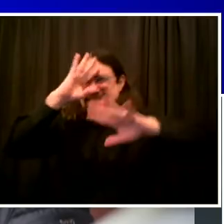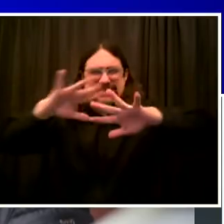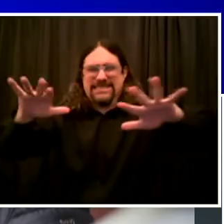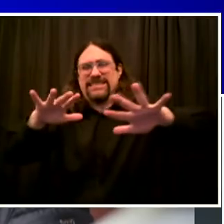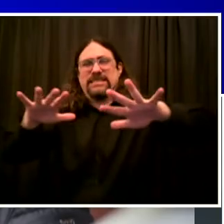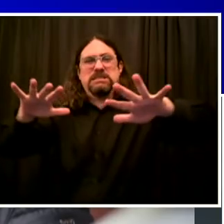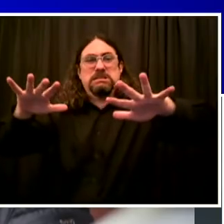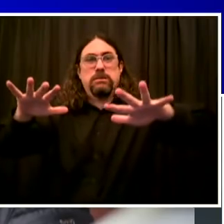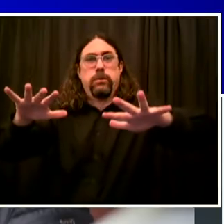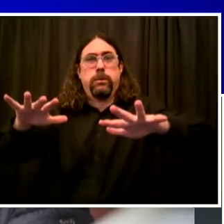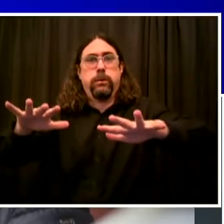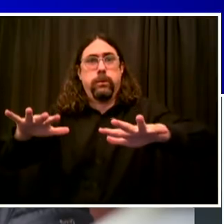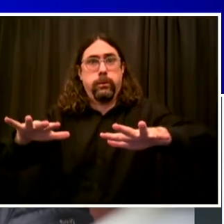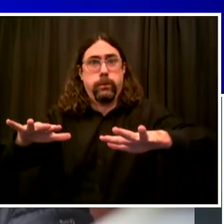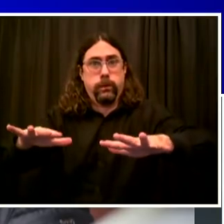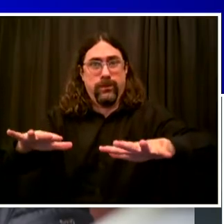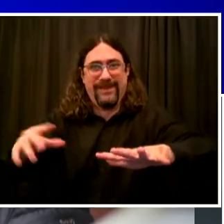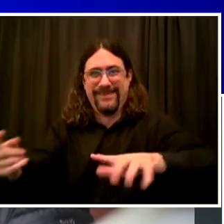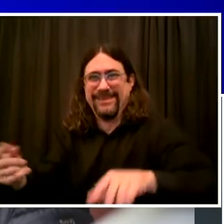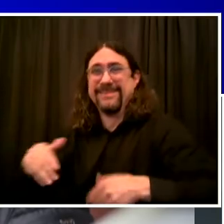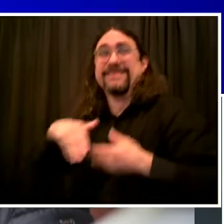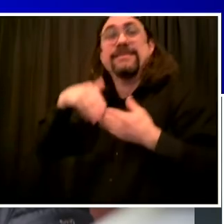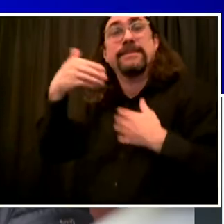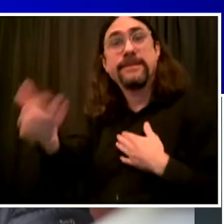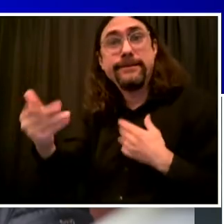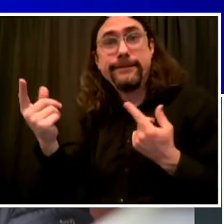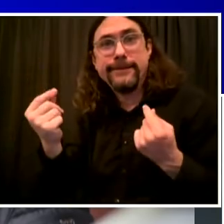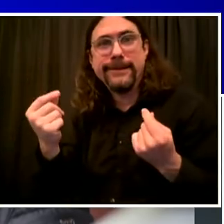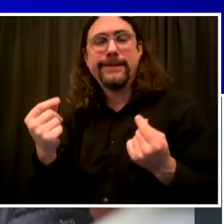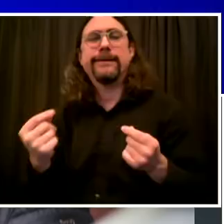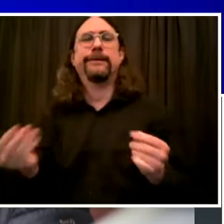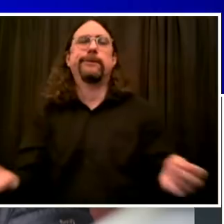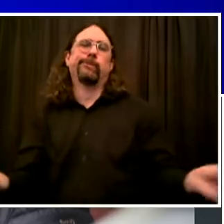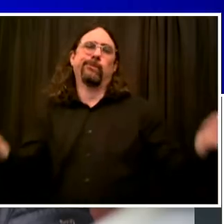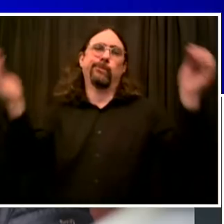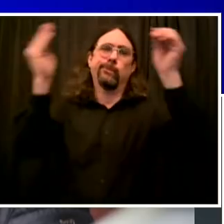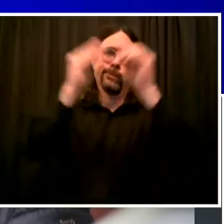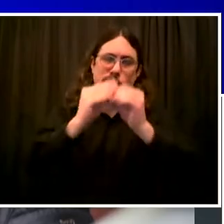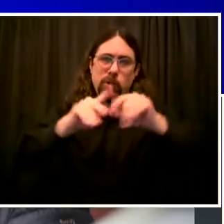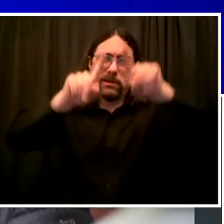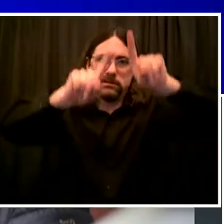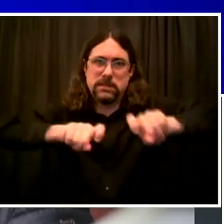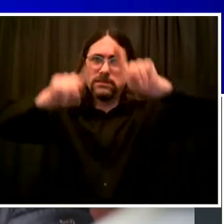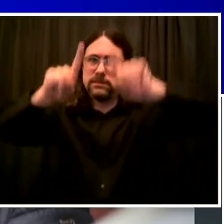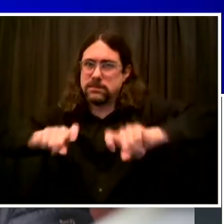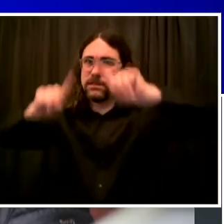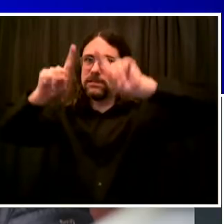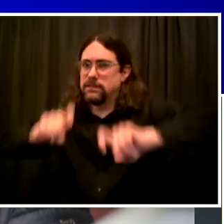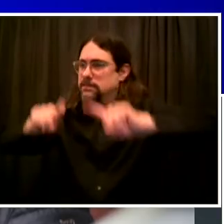TURNING SO THAT WE ANC N OWDO MUCH MORE WIDESPREAD TESTING. AND WE'RE BUILDING A CAPACITY WITH OUR